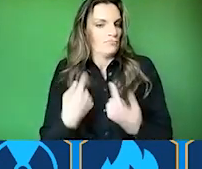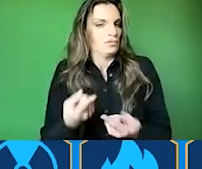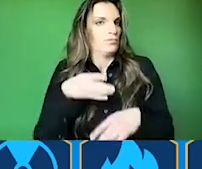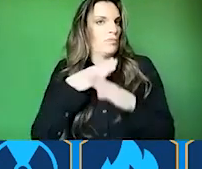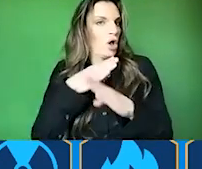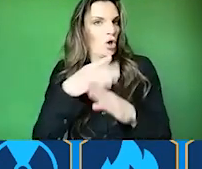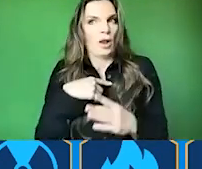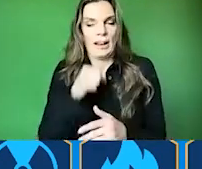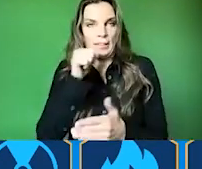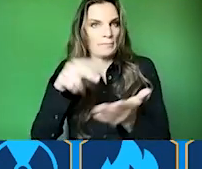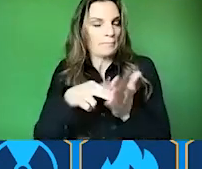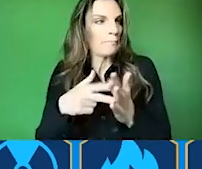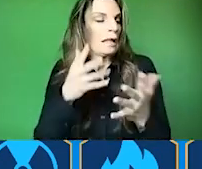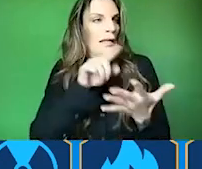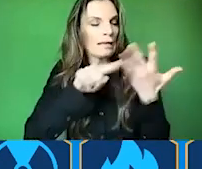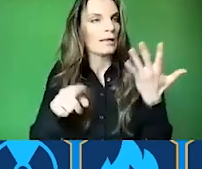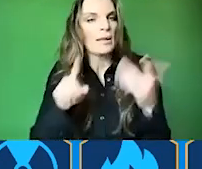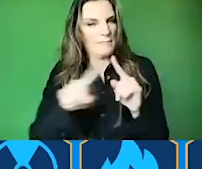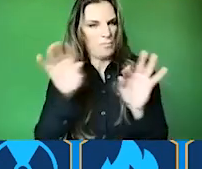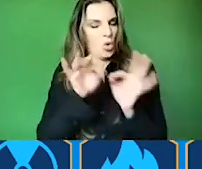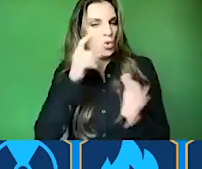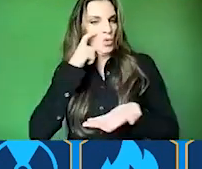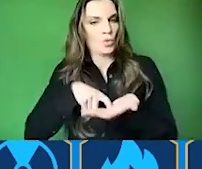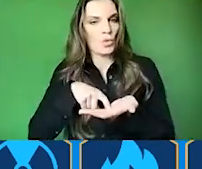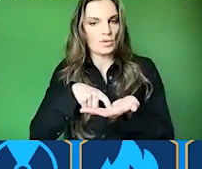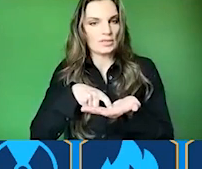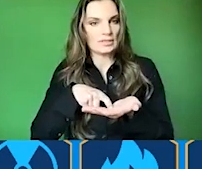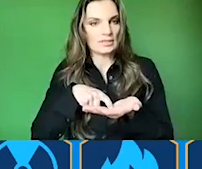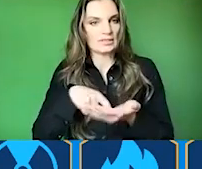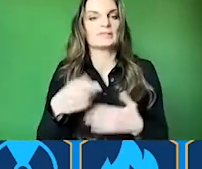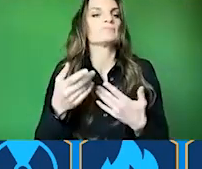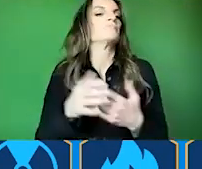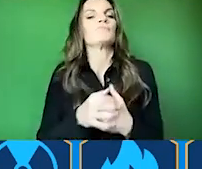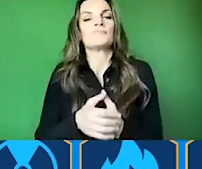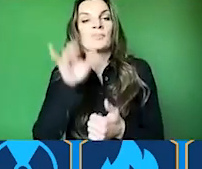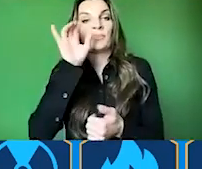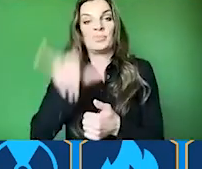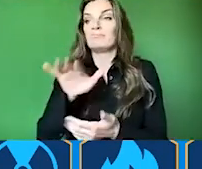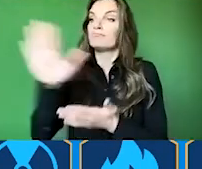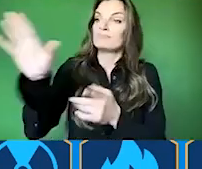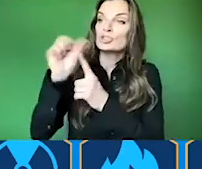barriers imposed by the environment and accessibility office regardless of the